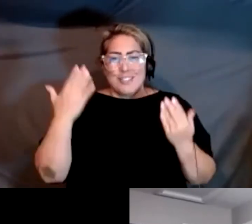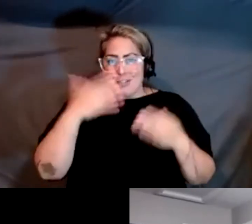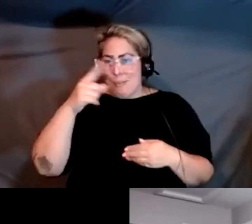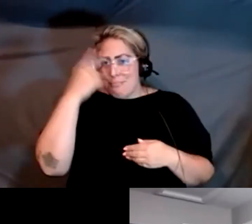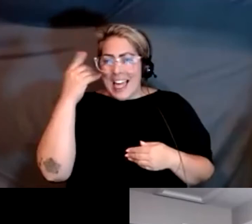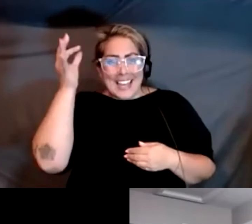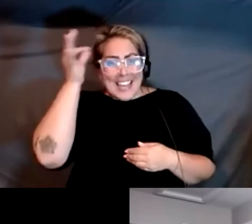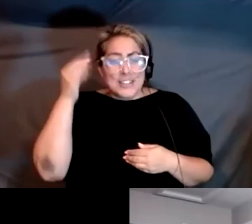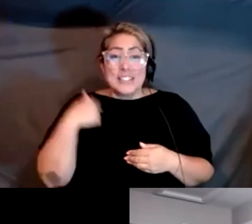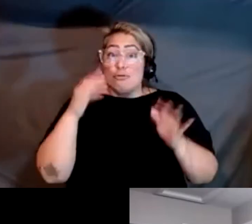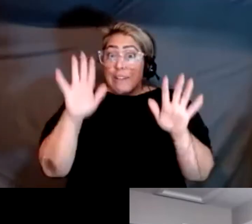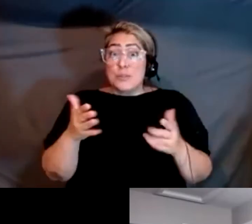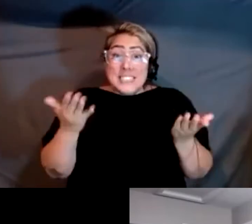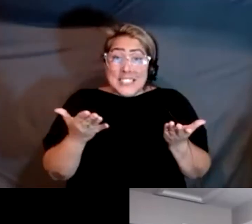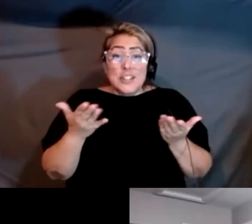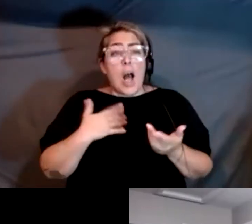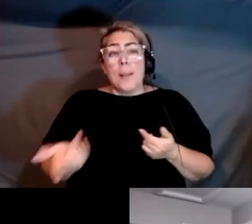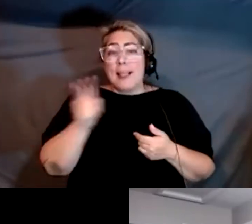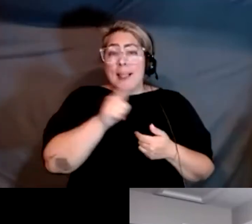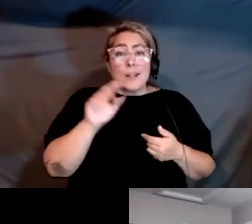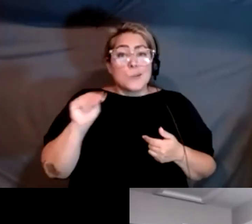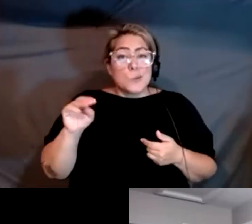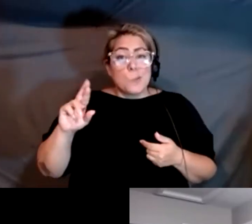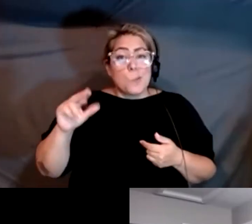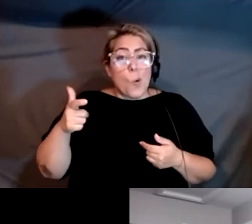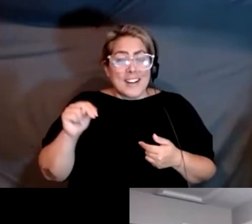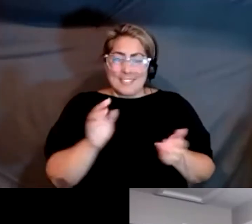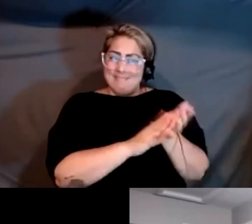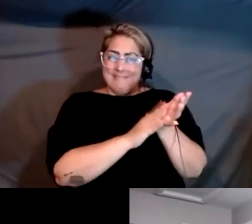Morgan introduce herself.